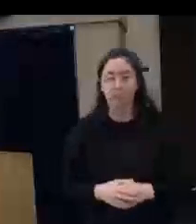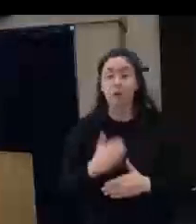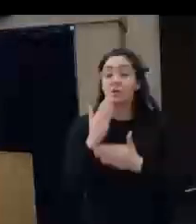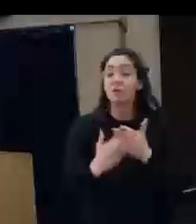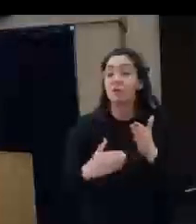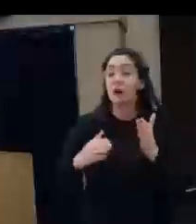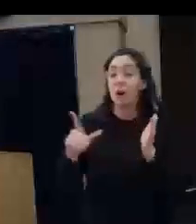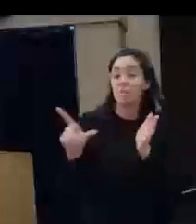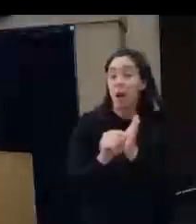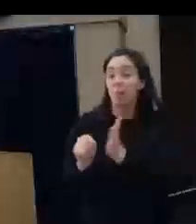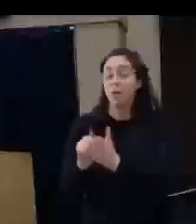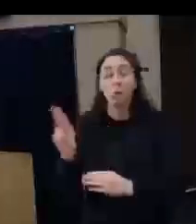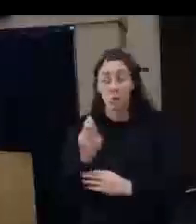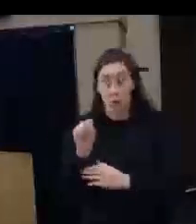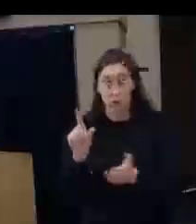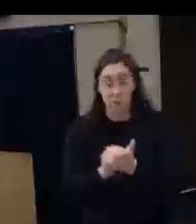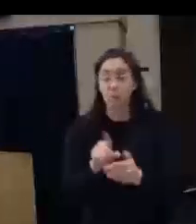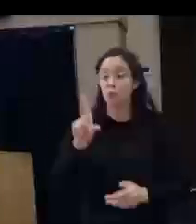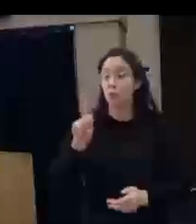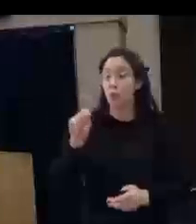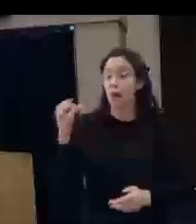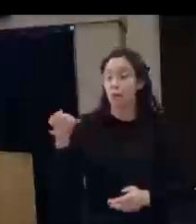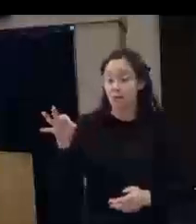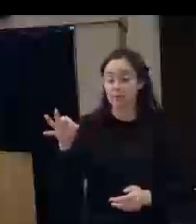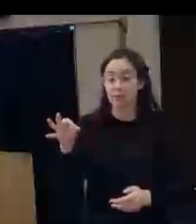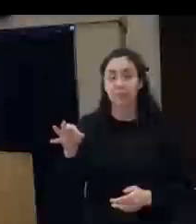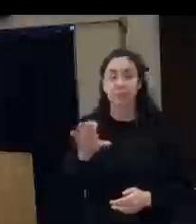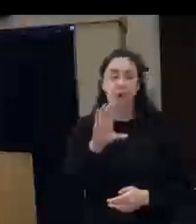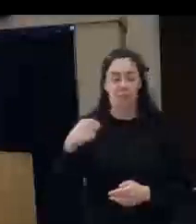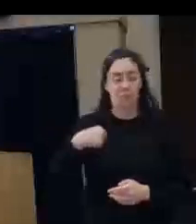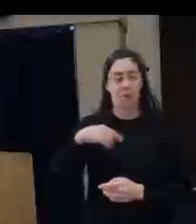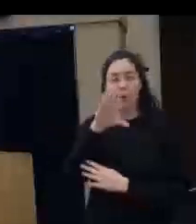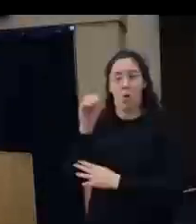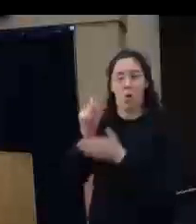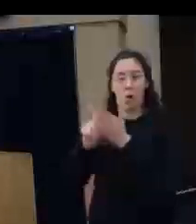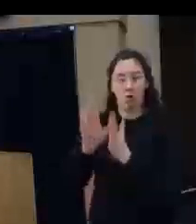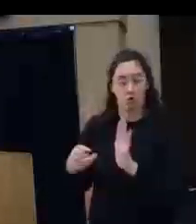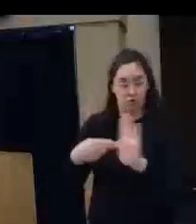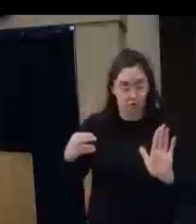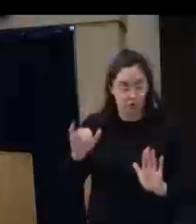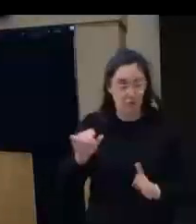that were published the US One published in 2019 I was a co-author on that one we wrote that this is